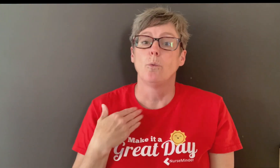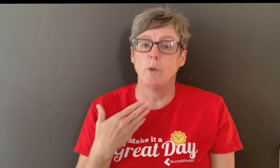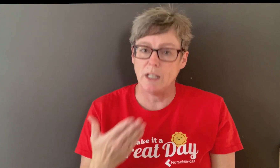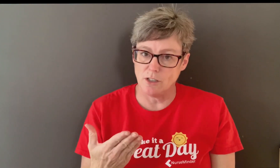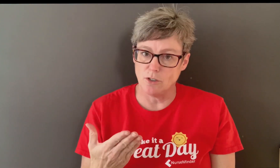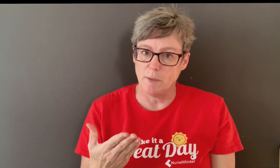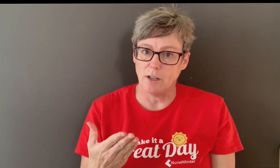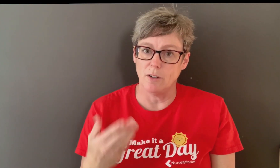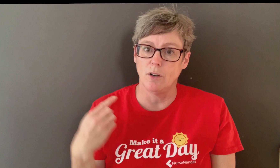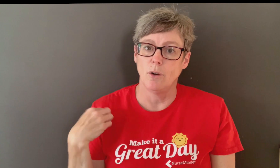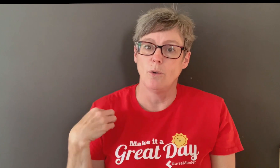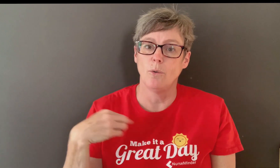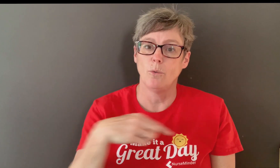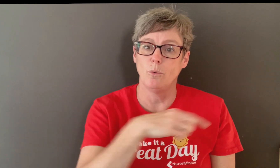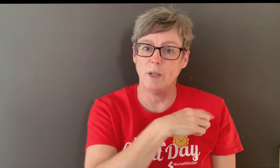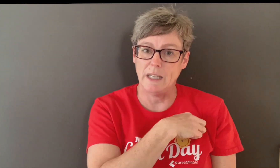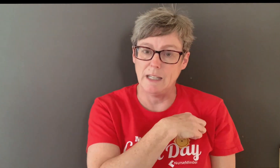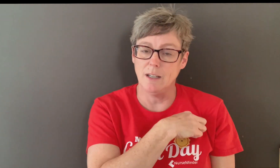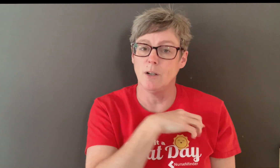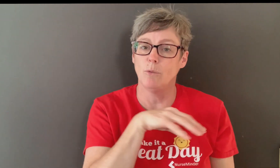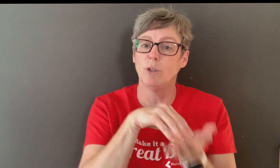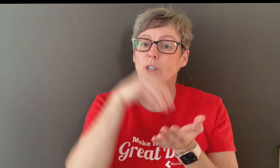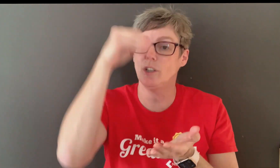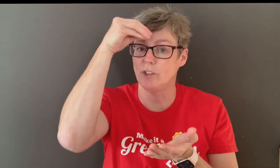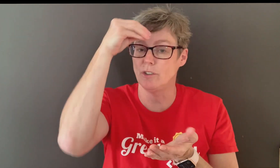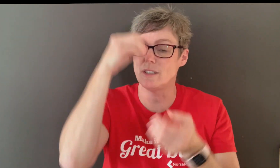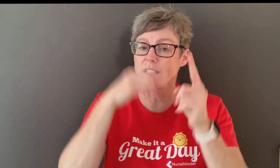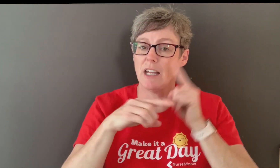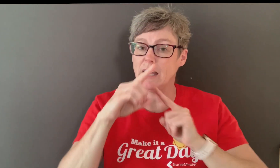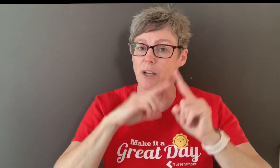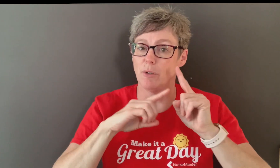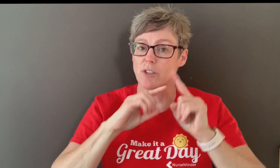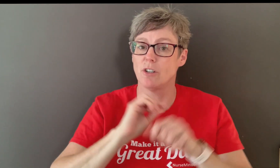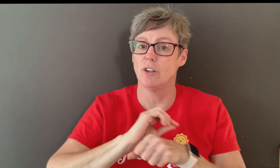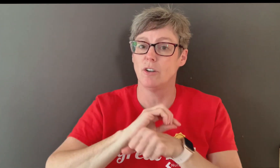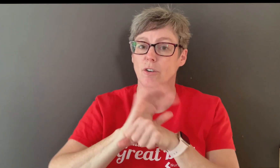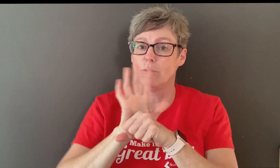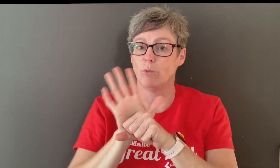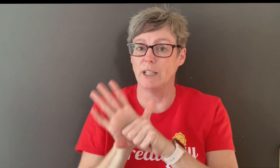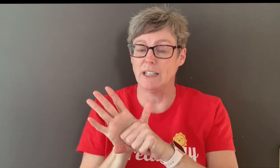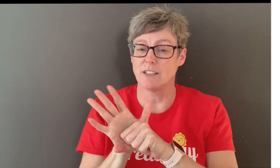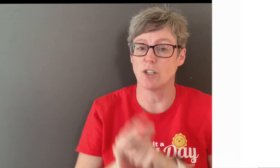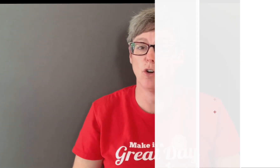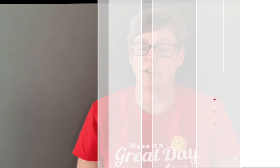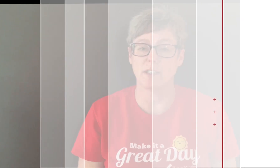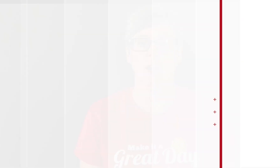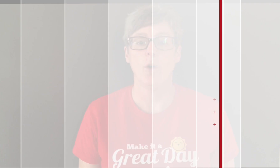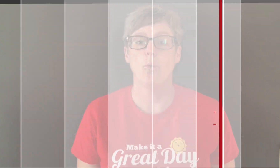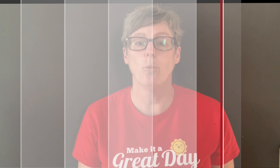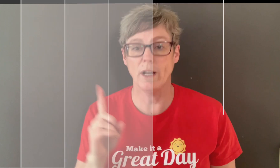we can do better. We will learn sign language related to COVID. One of